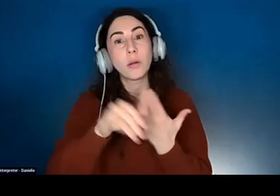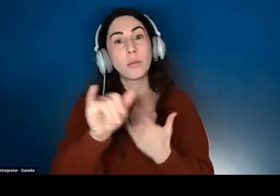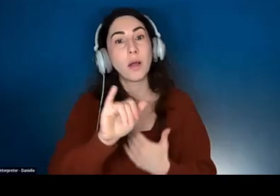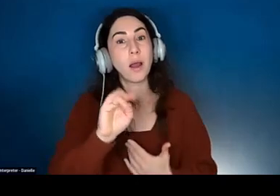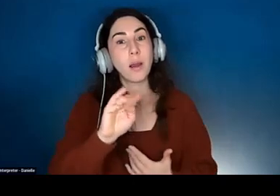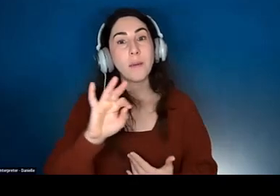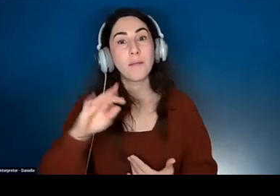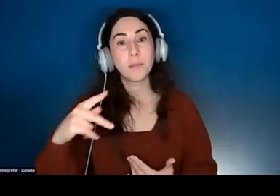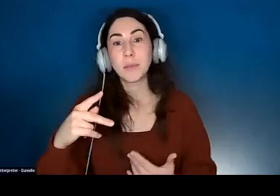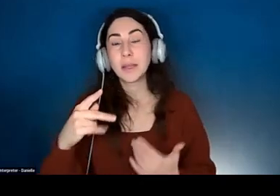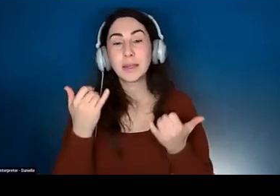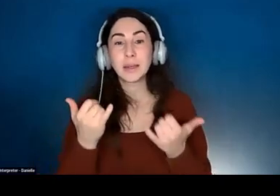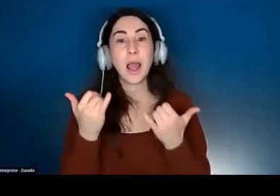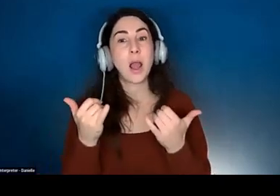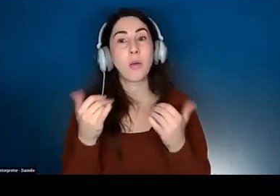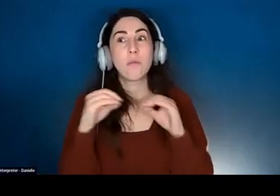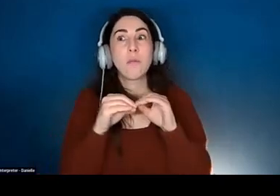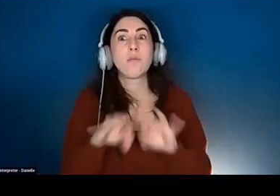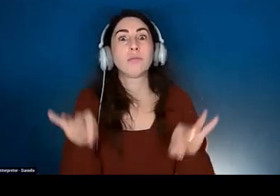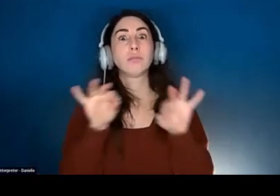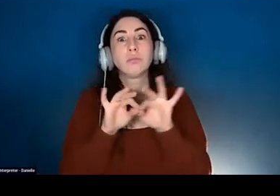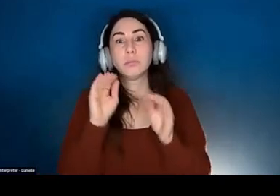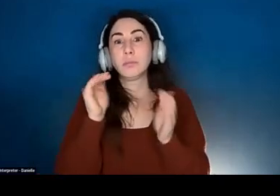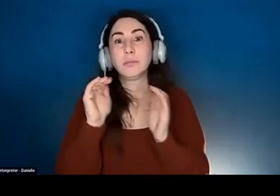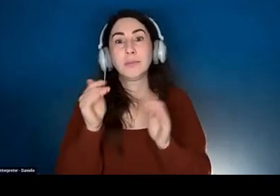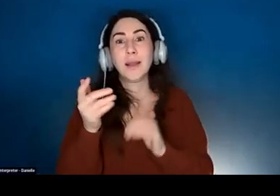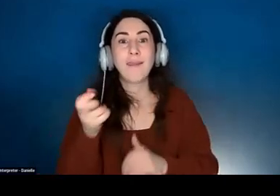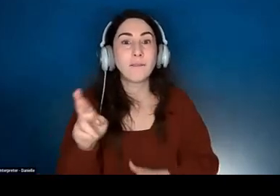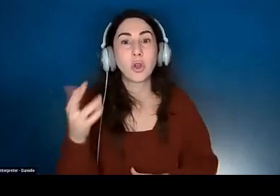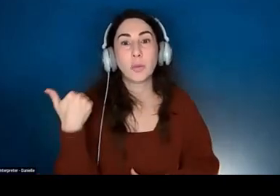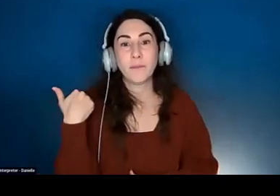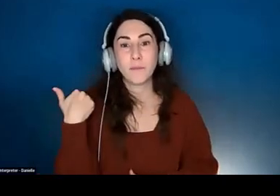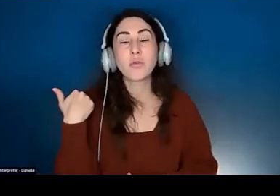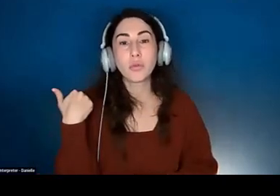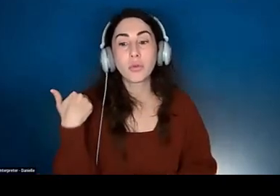more critical than ever. And I also want to encourage